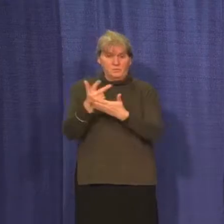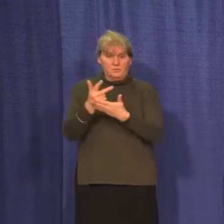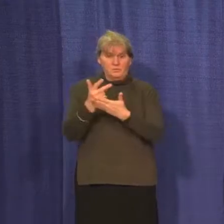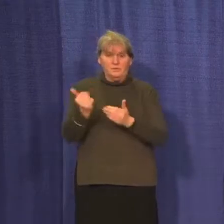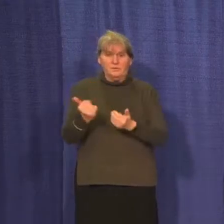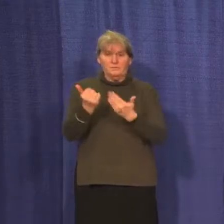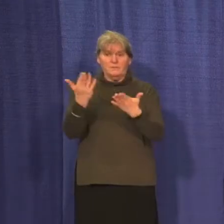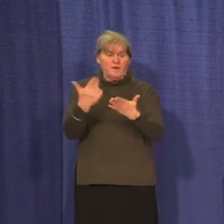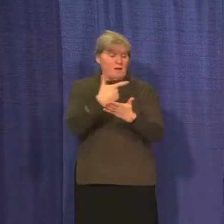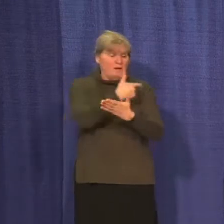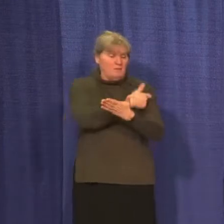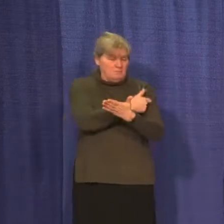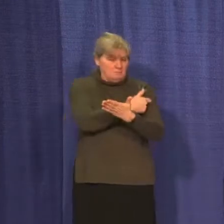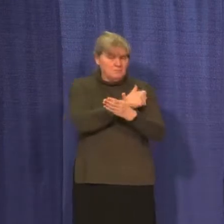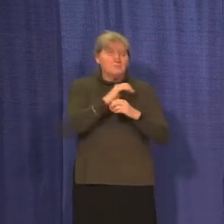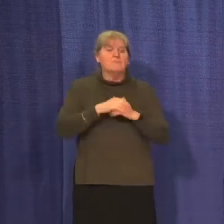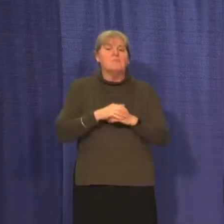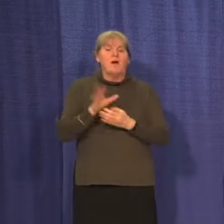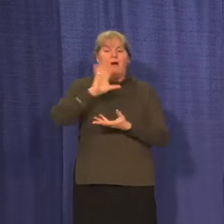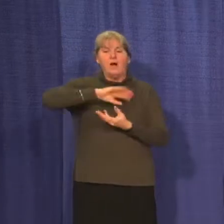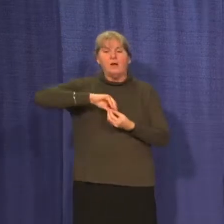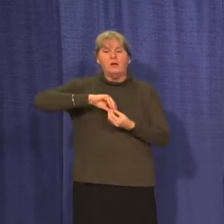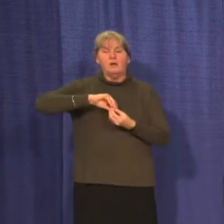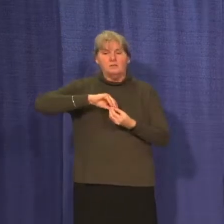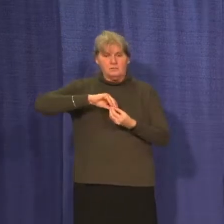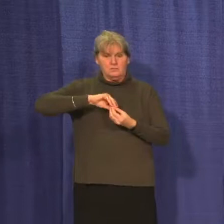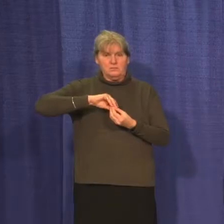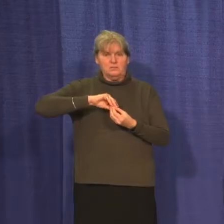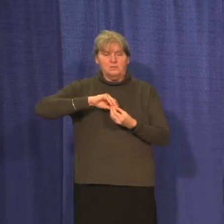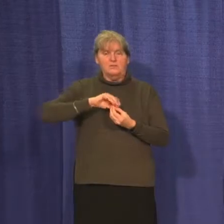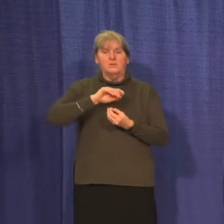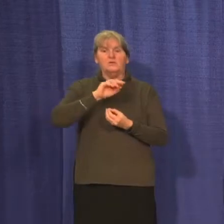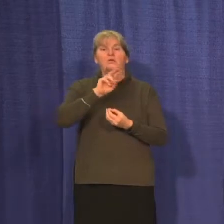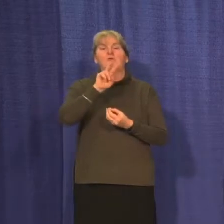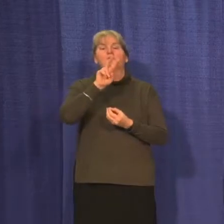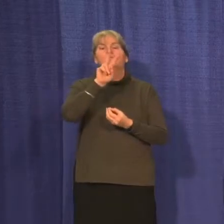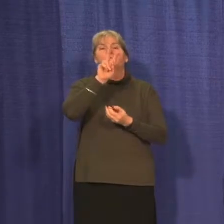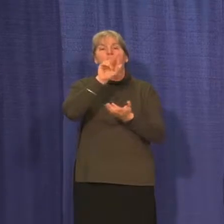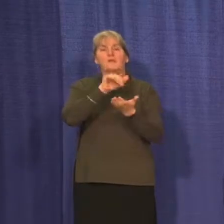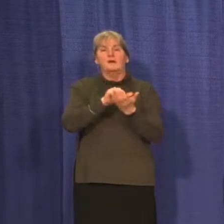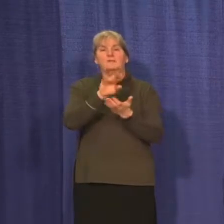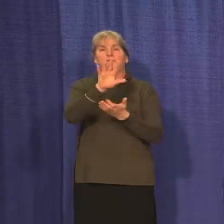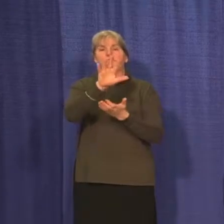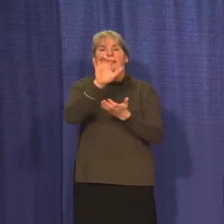administering vaccines, we have now vaccinated a total of 2590